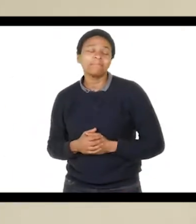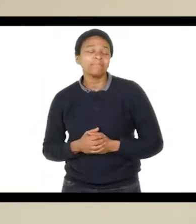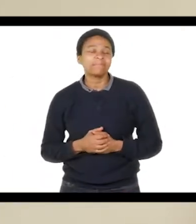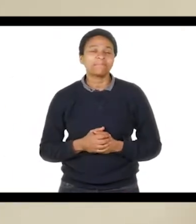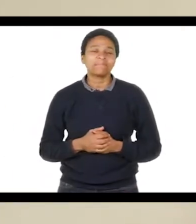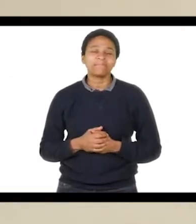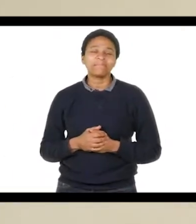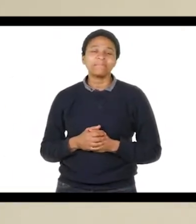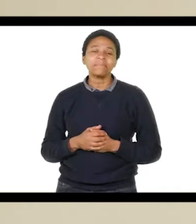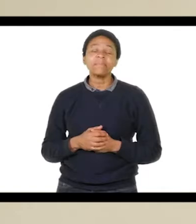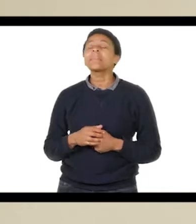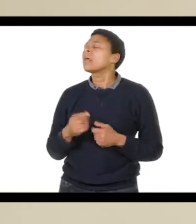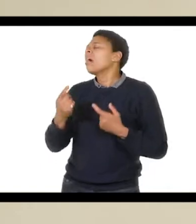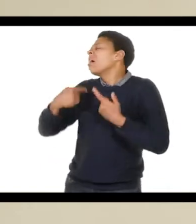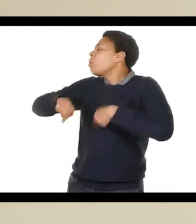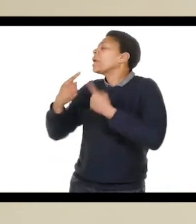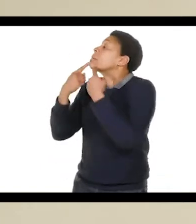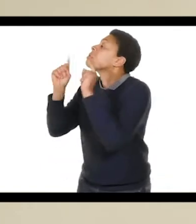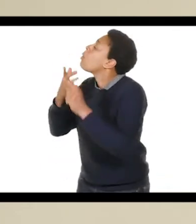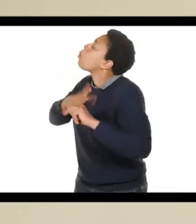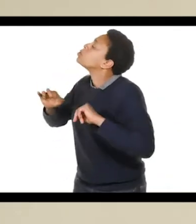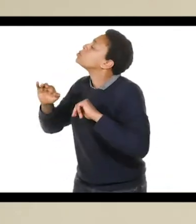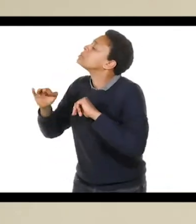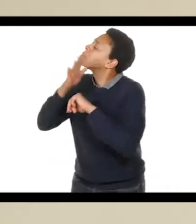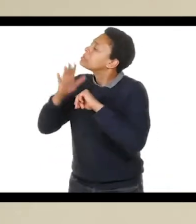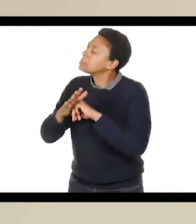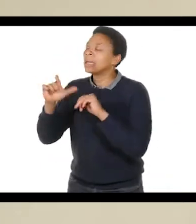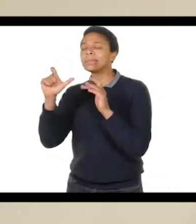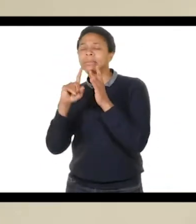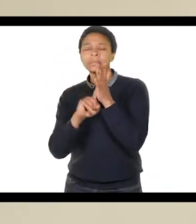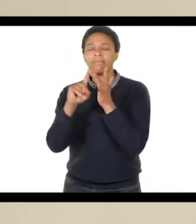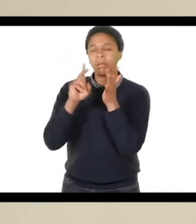Well, anyway, so, we told us we were going to have a civil partnership.